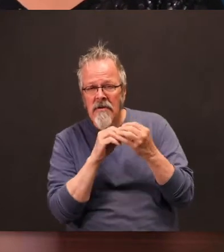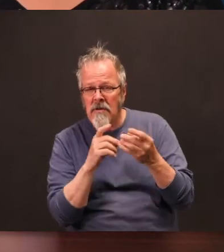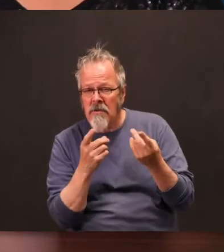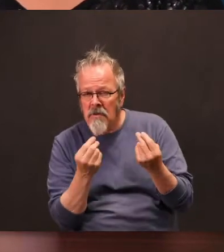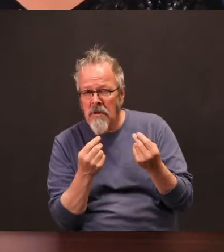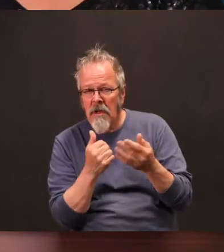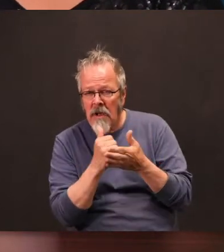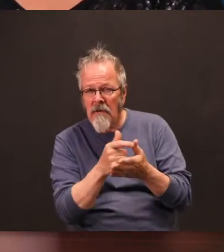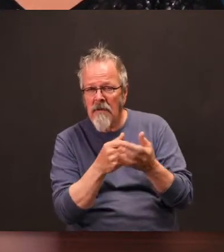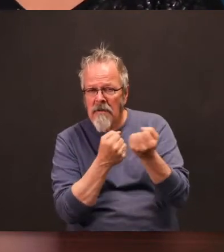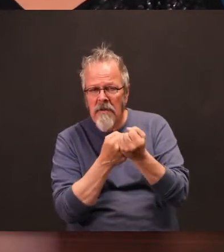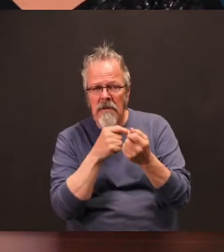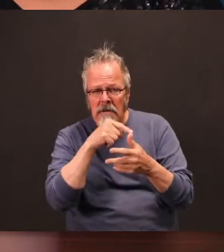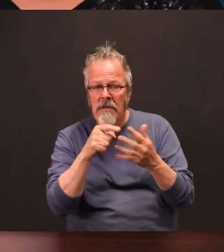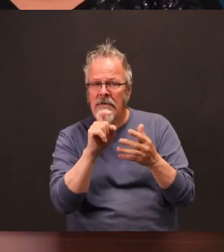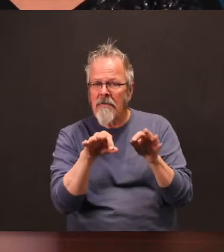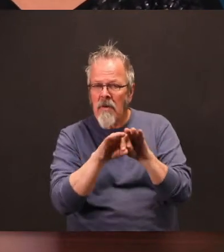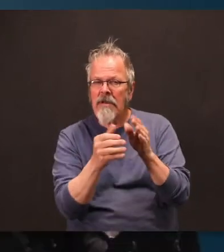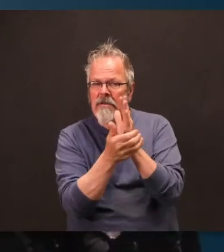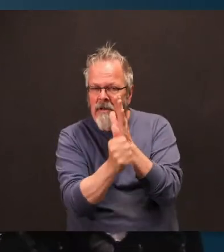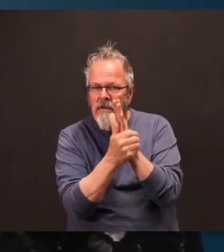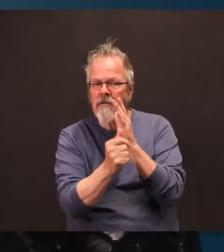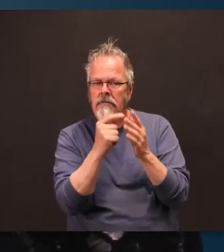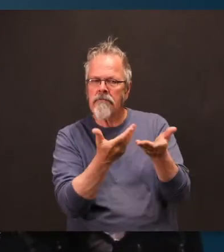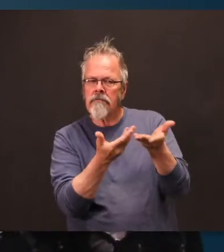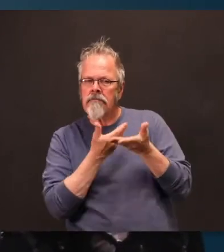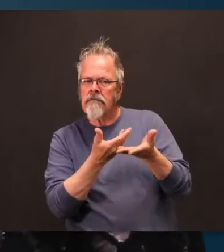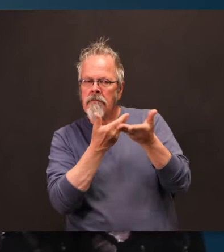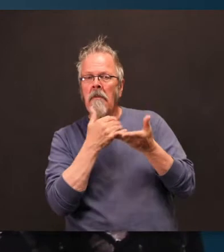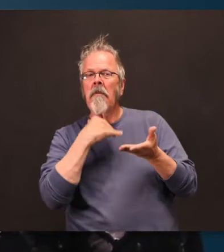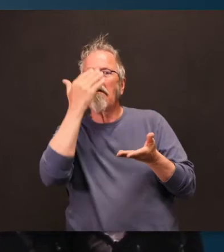that have the skills, or provide the skills to speak up.